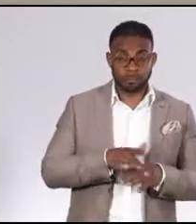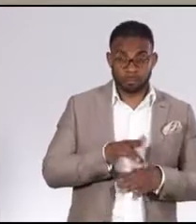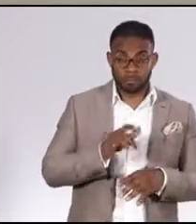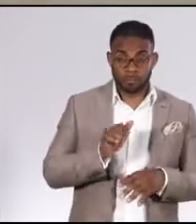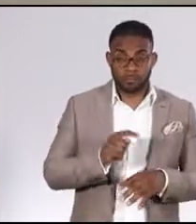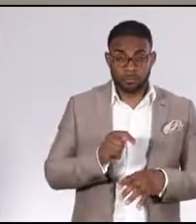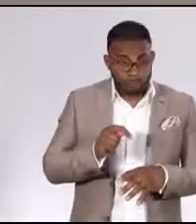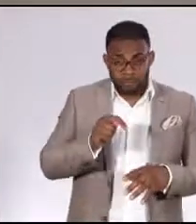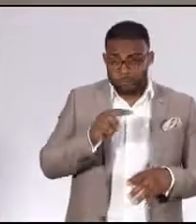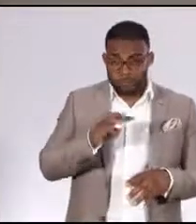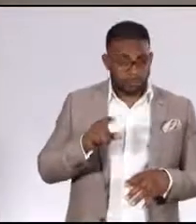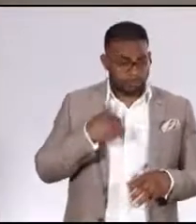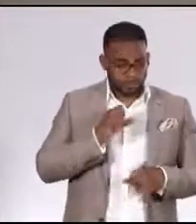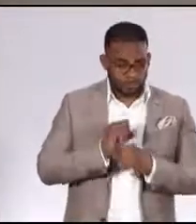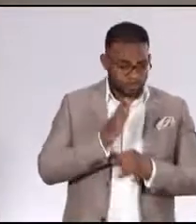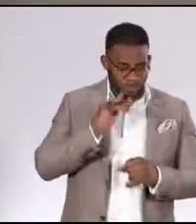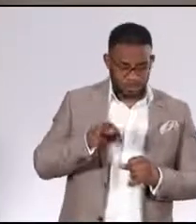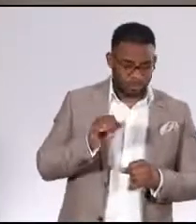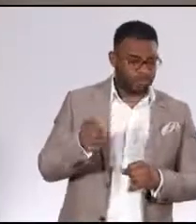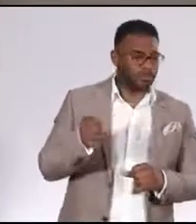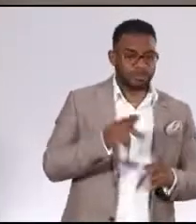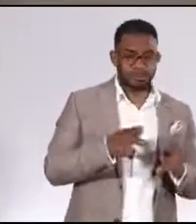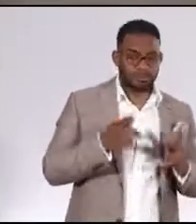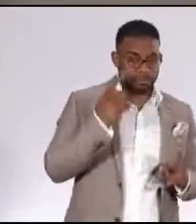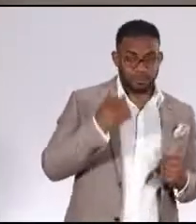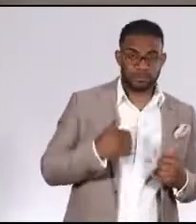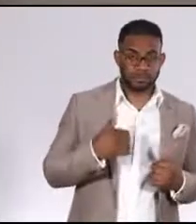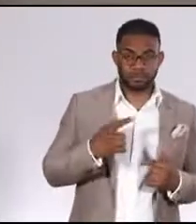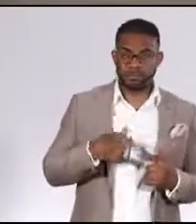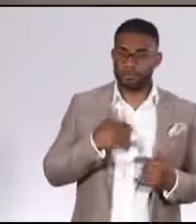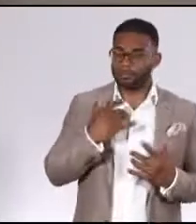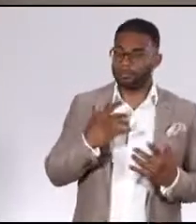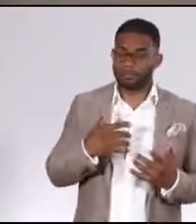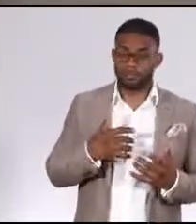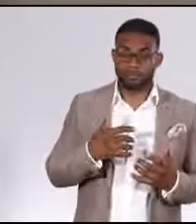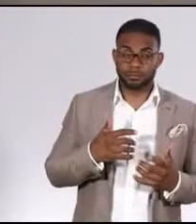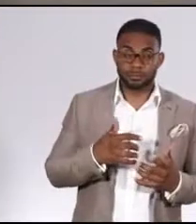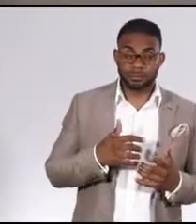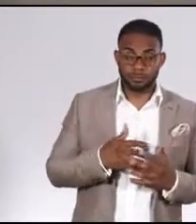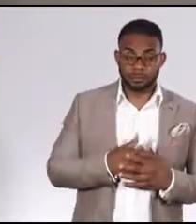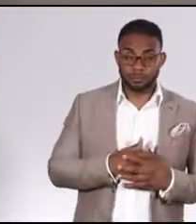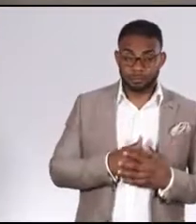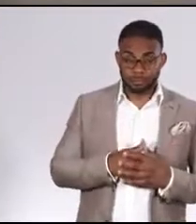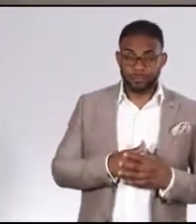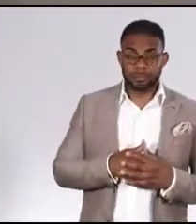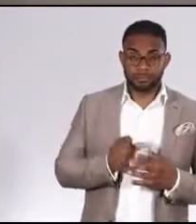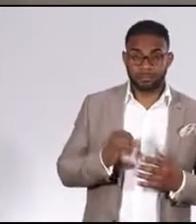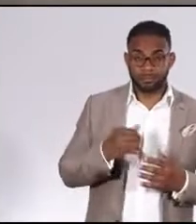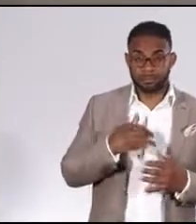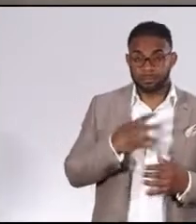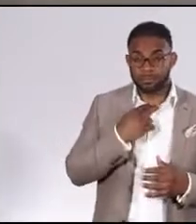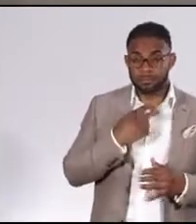My player would have found another position for me, but I wanted the one I had. Self stigma was at work here.